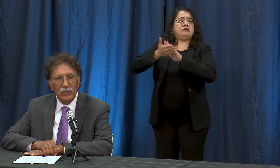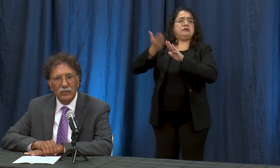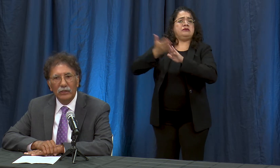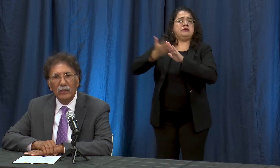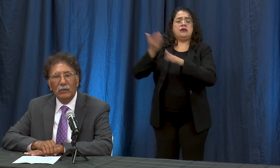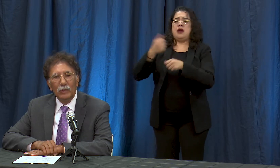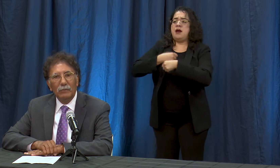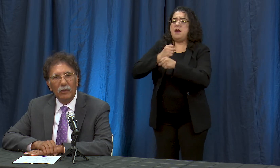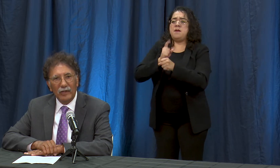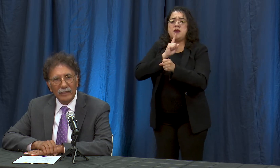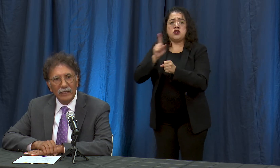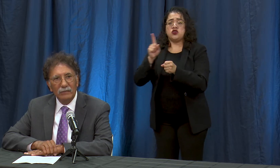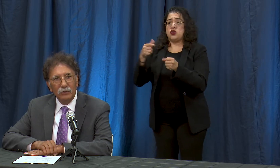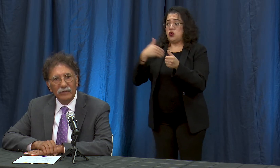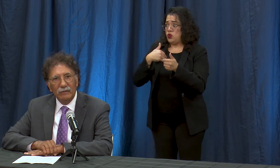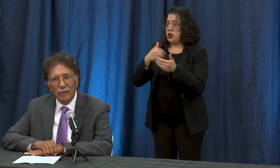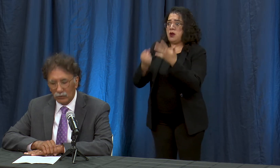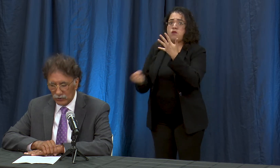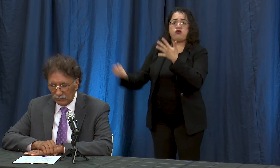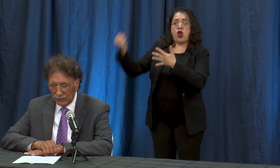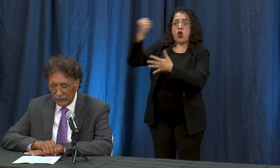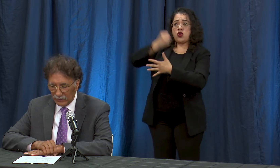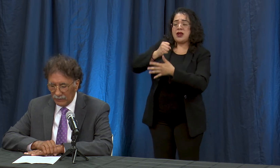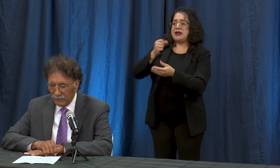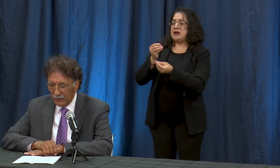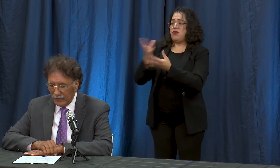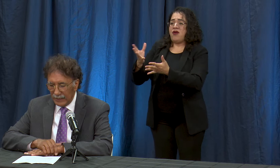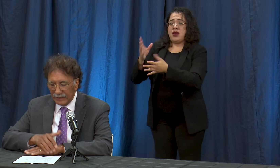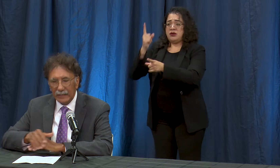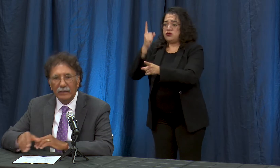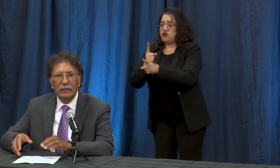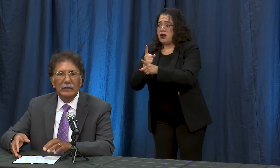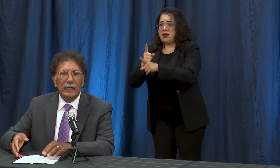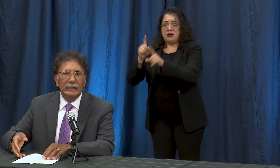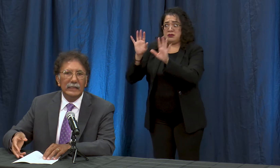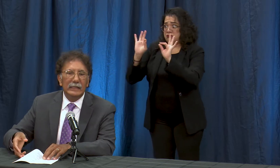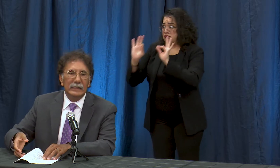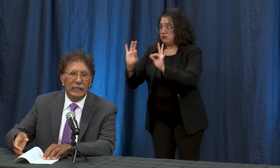sure we prioritize a moving of medical supplies. Again, at the end of the day